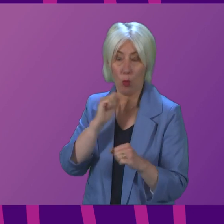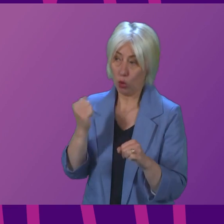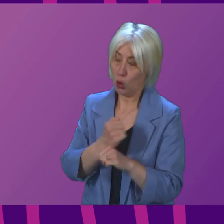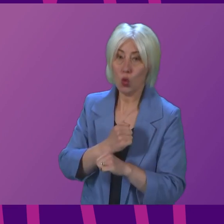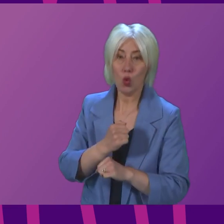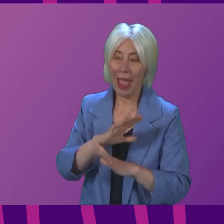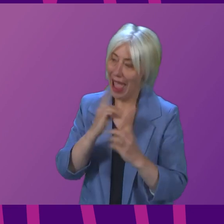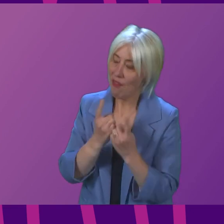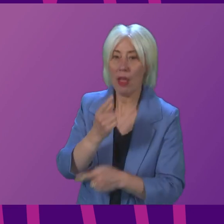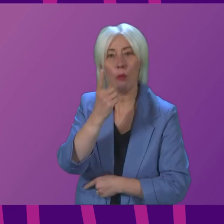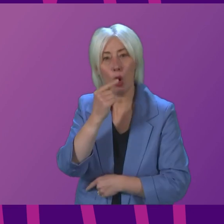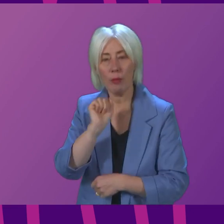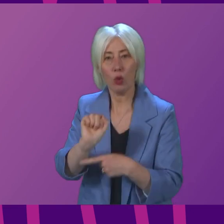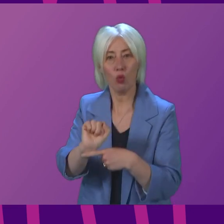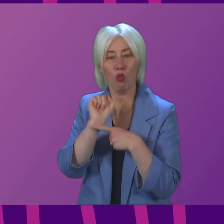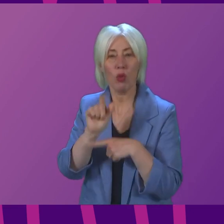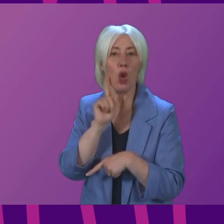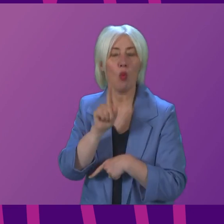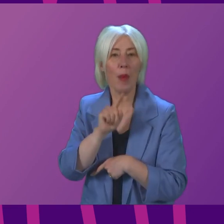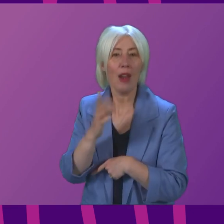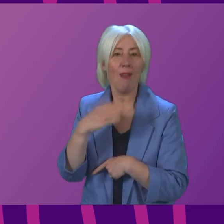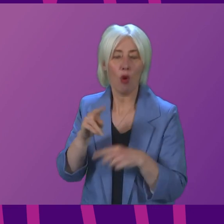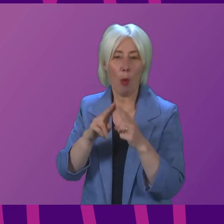do everything that we can to protect women from domestic abuse.